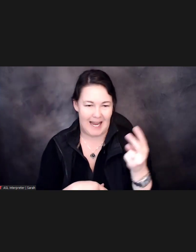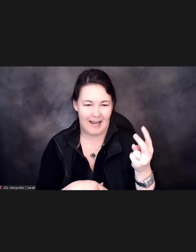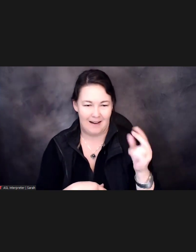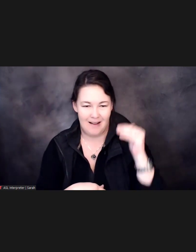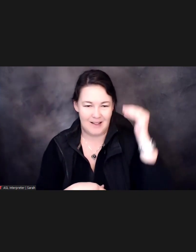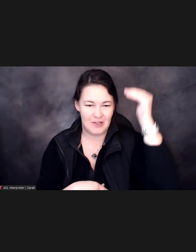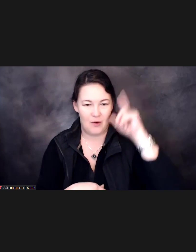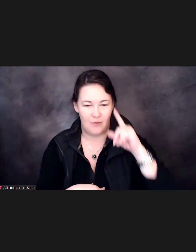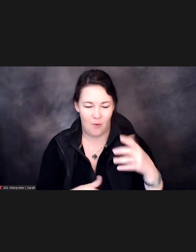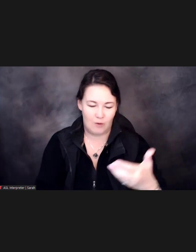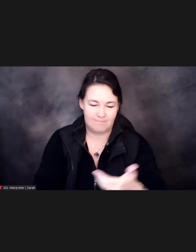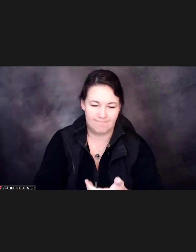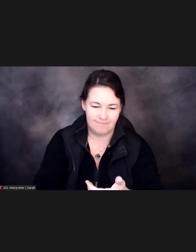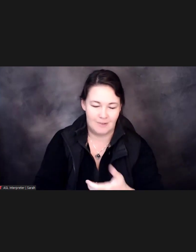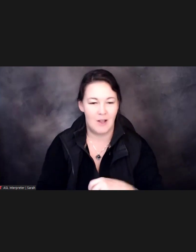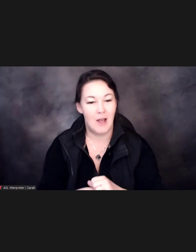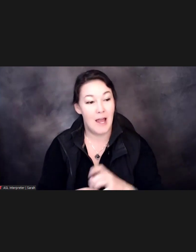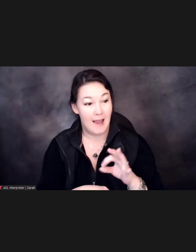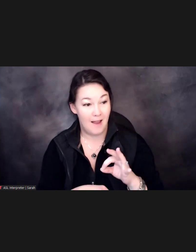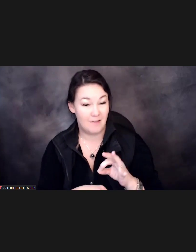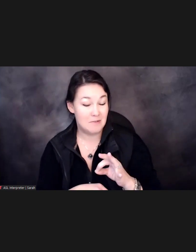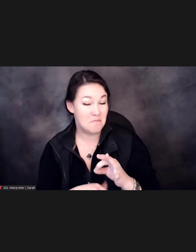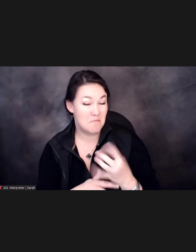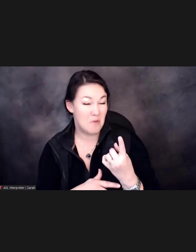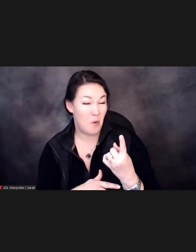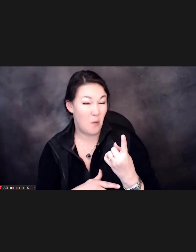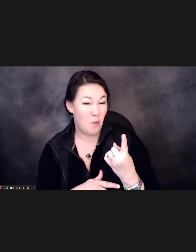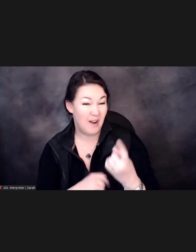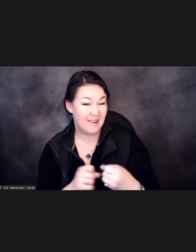other adult, but if he was a year younger, it would really be